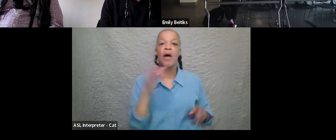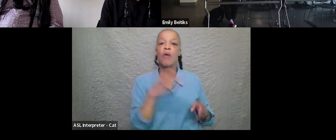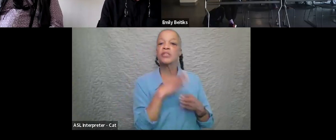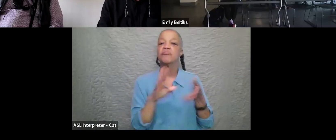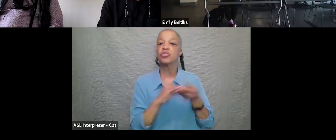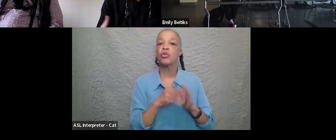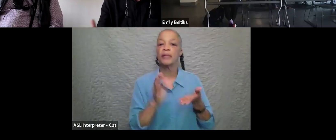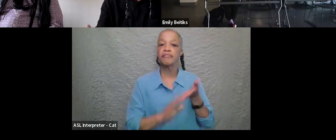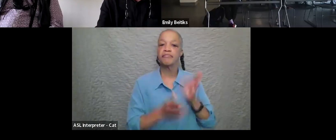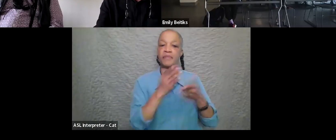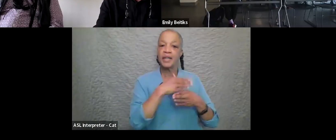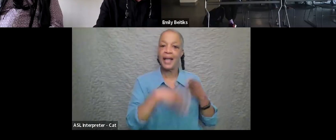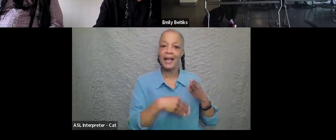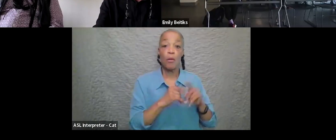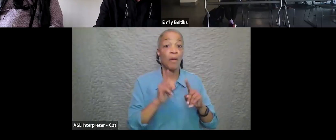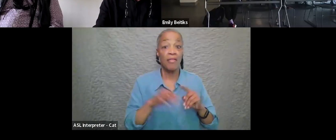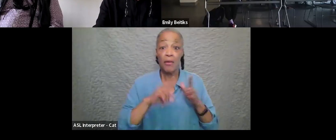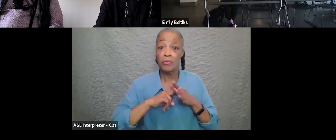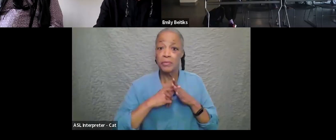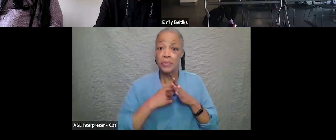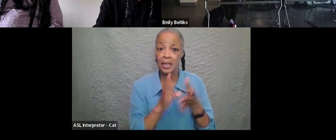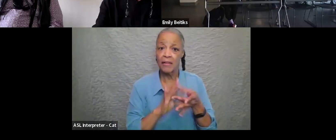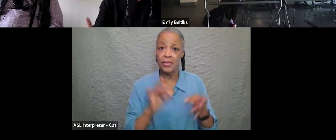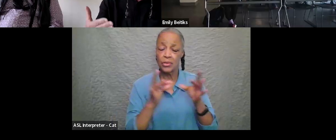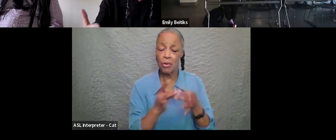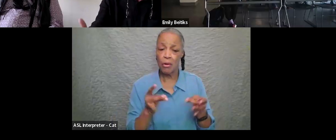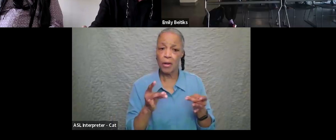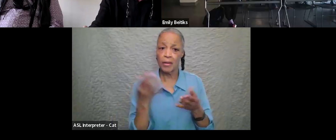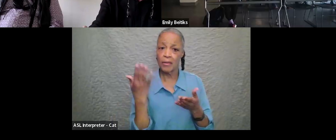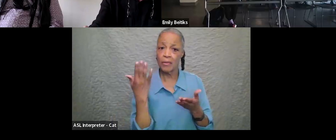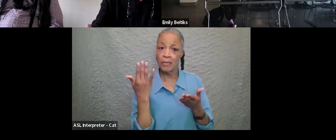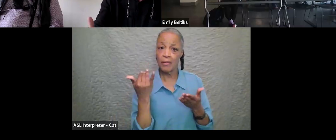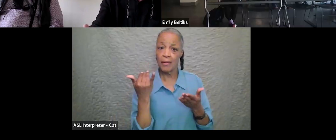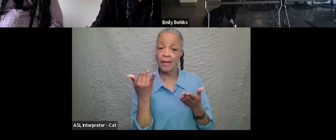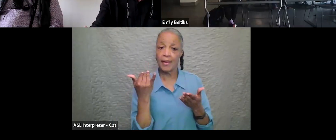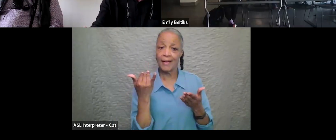And it turned out it was only the beginning of the story, because it did nothing.